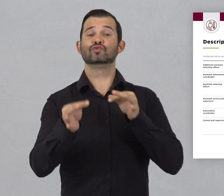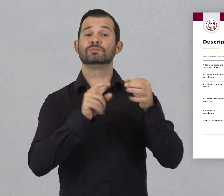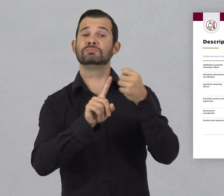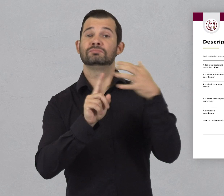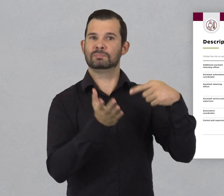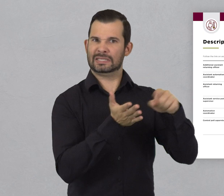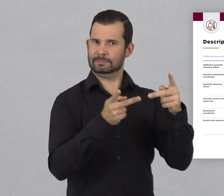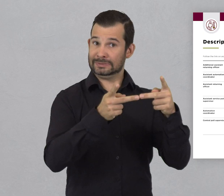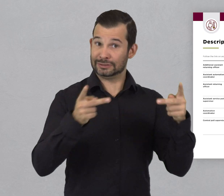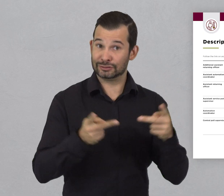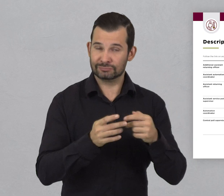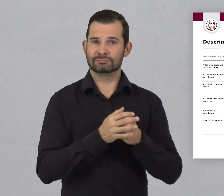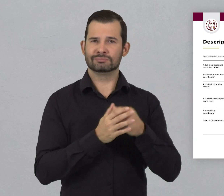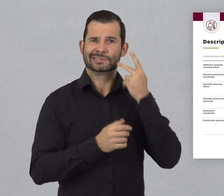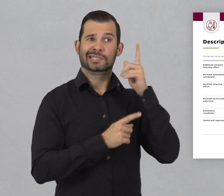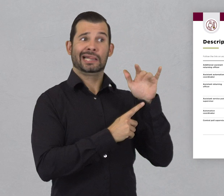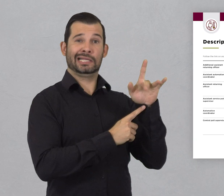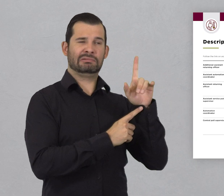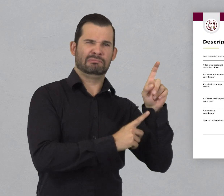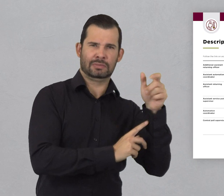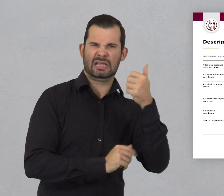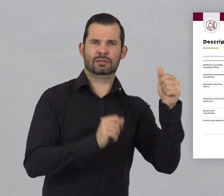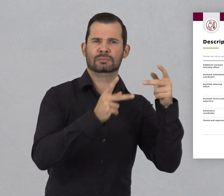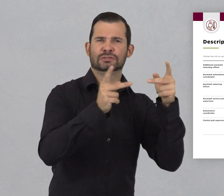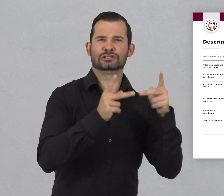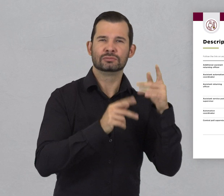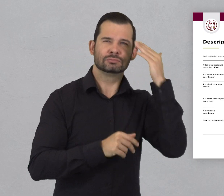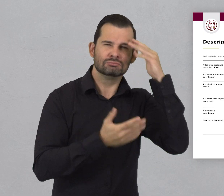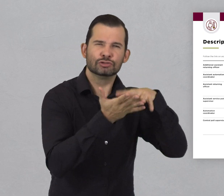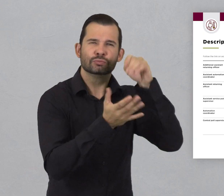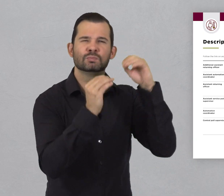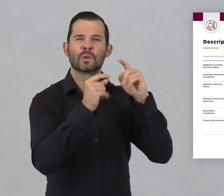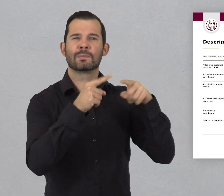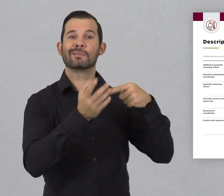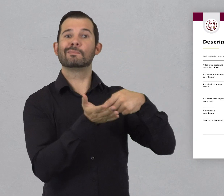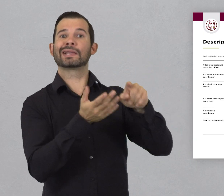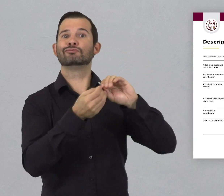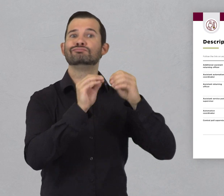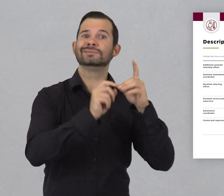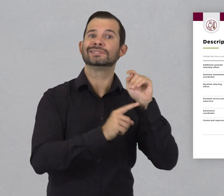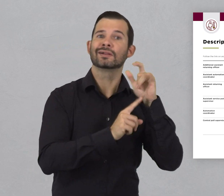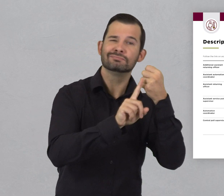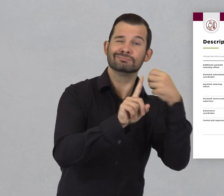Follow the link on any position to know more about pay rate details.